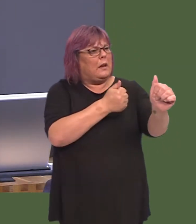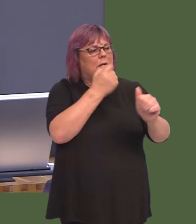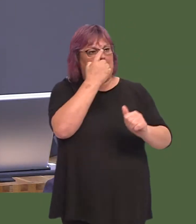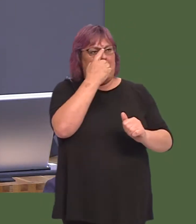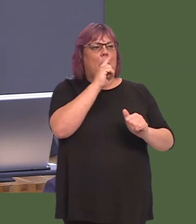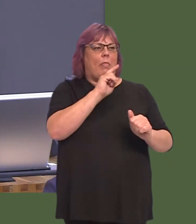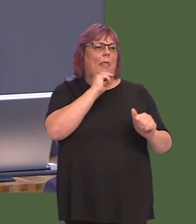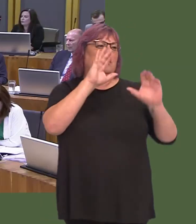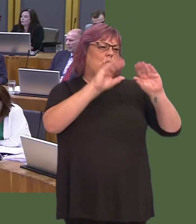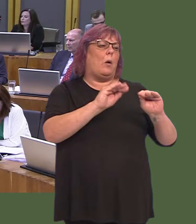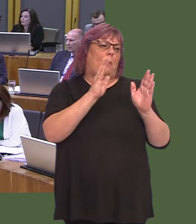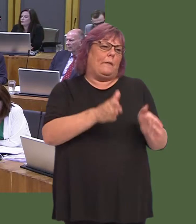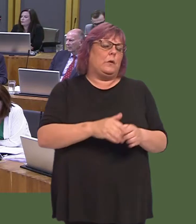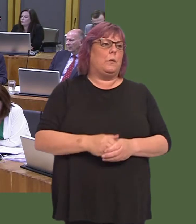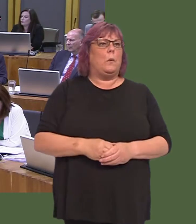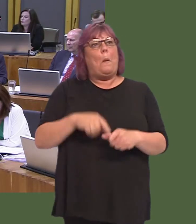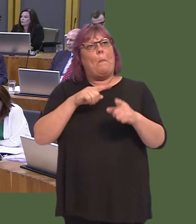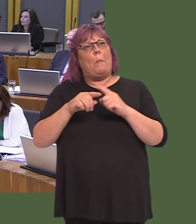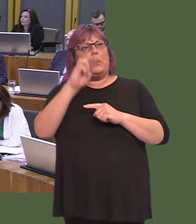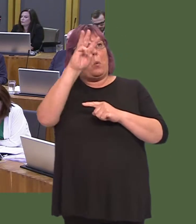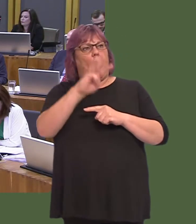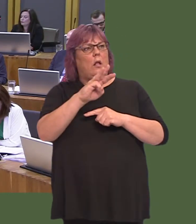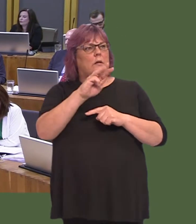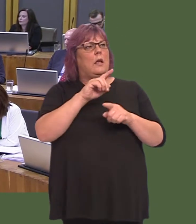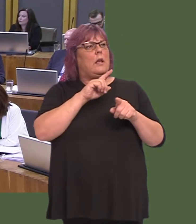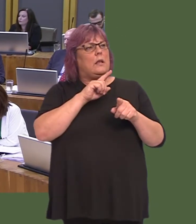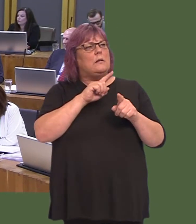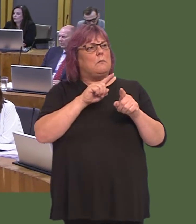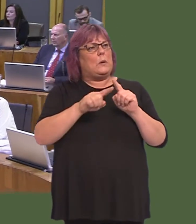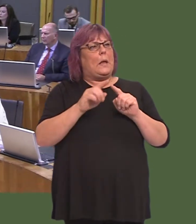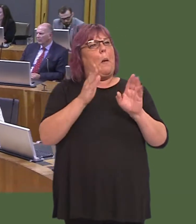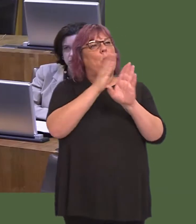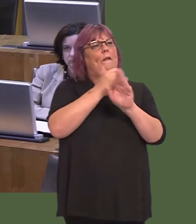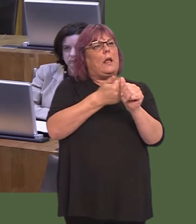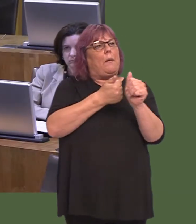Well, that has to come to an end, because, in most parts of Wales, there's effectively a private monopoly on bus services.